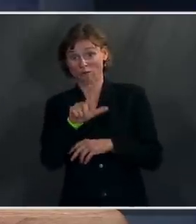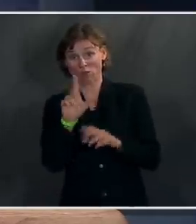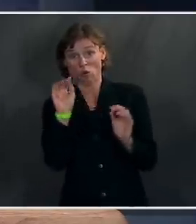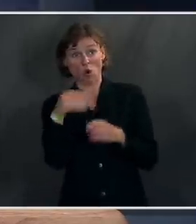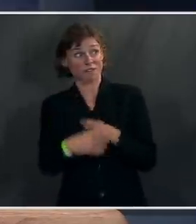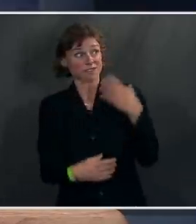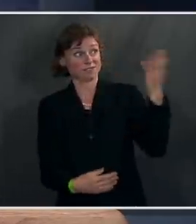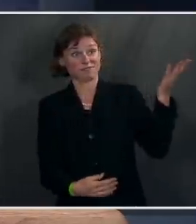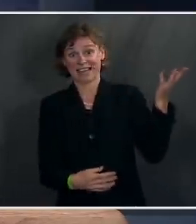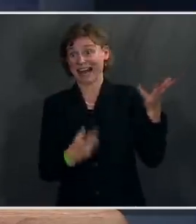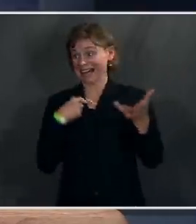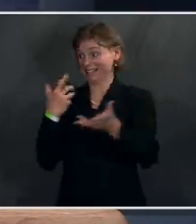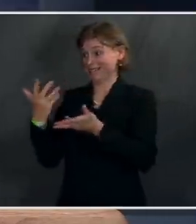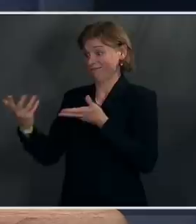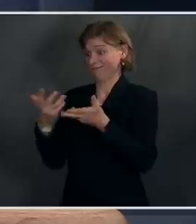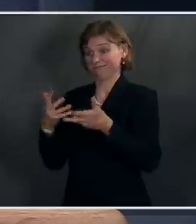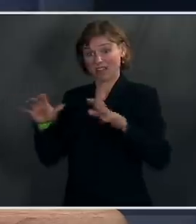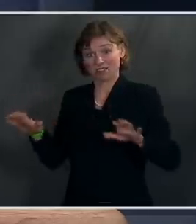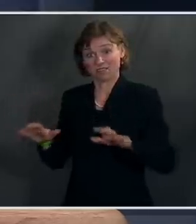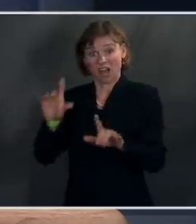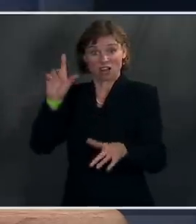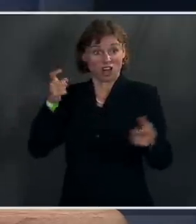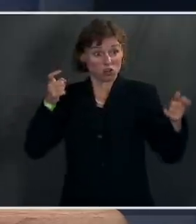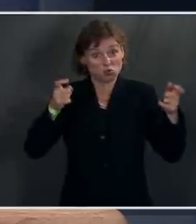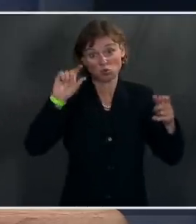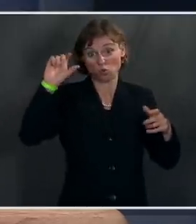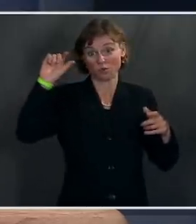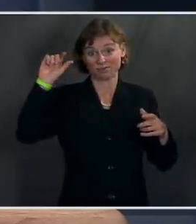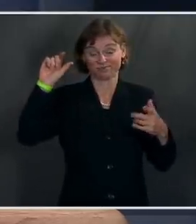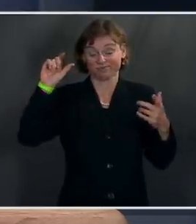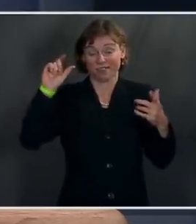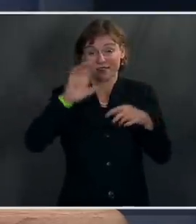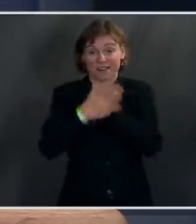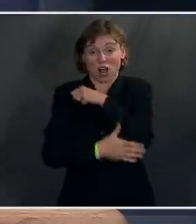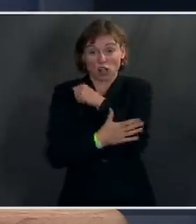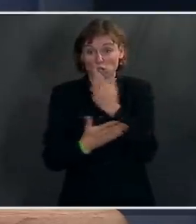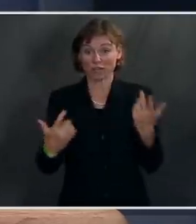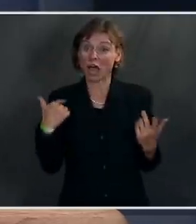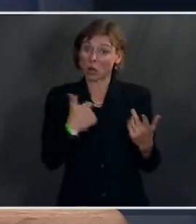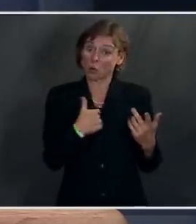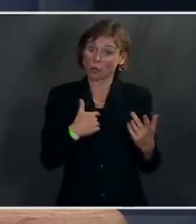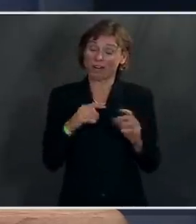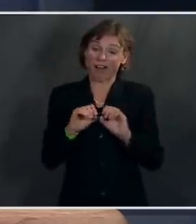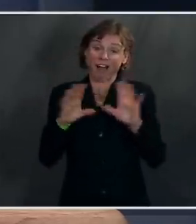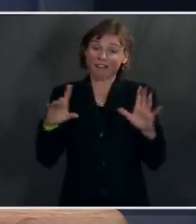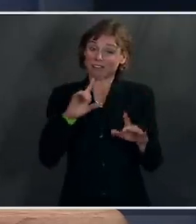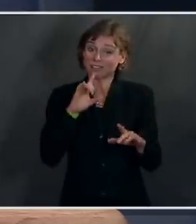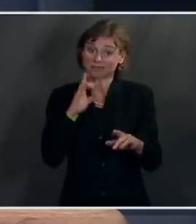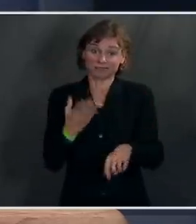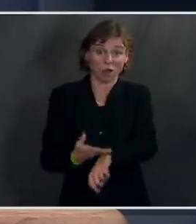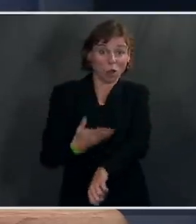And obviously we have moved forward even more than we were prior to the inauguration in proceeding